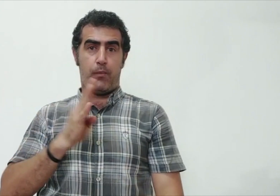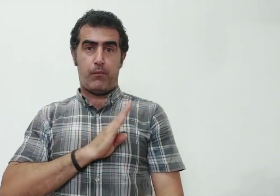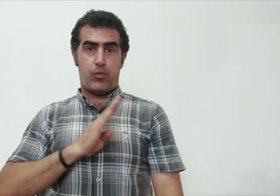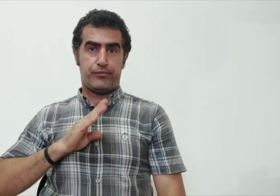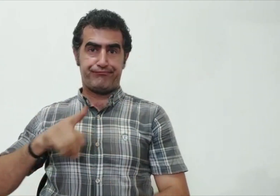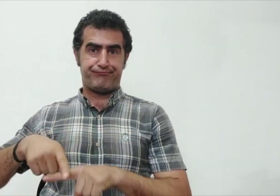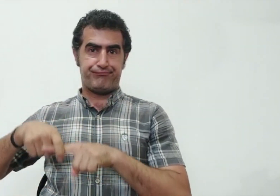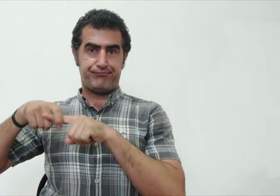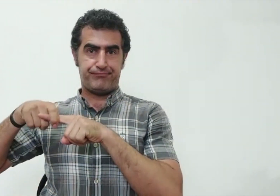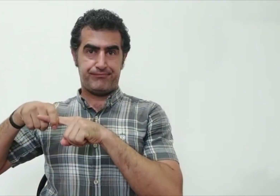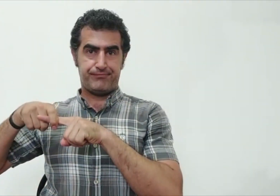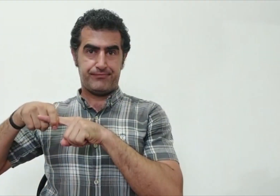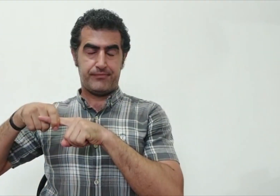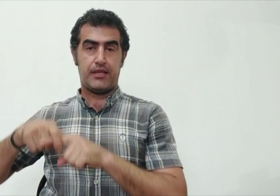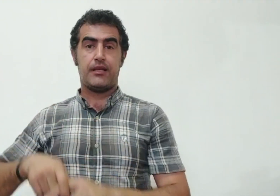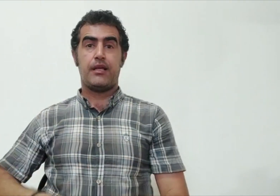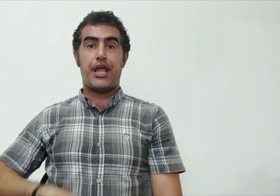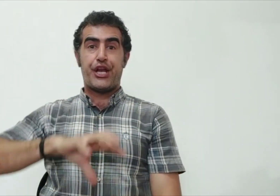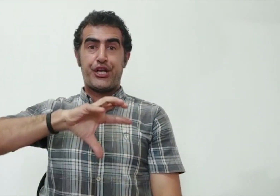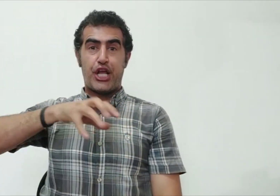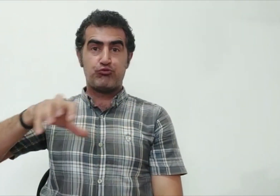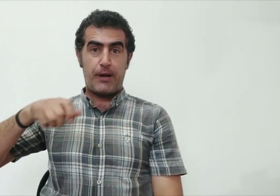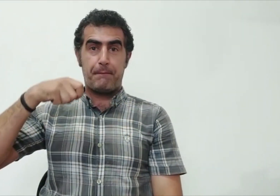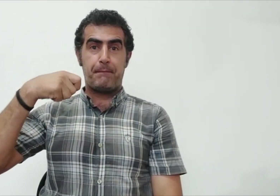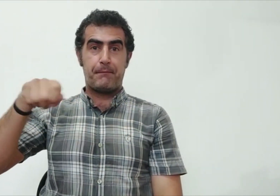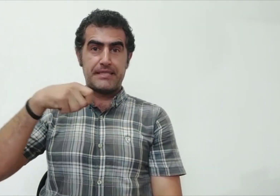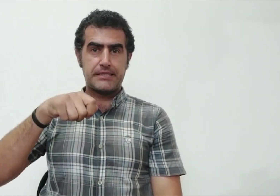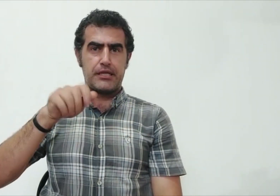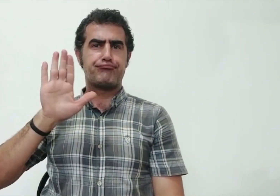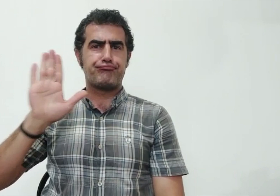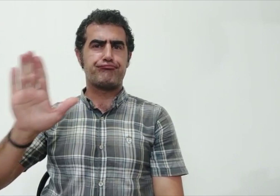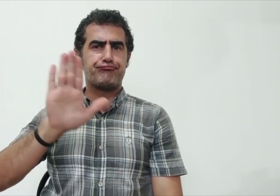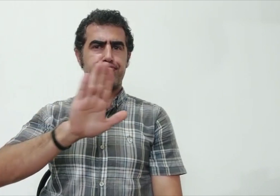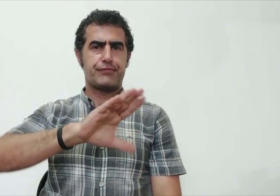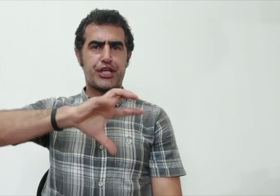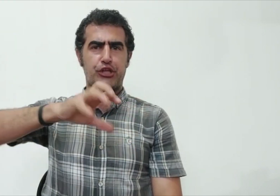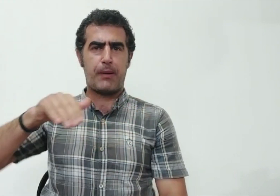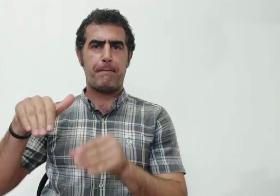of the ICSD Executive Board members until the Extraordinary Congress.